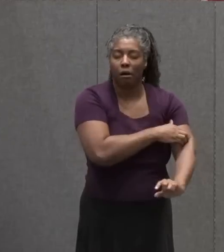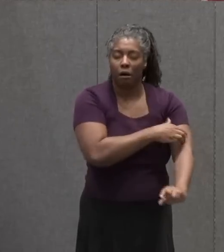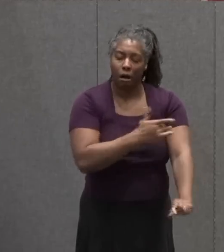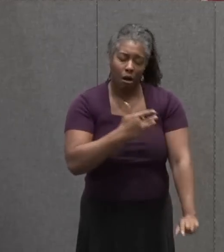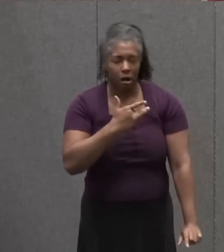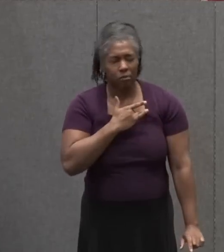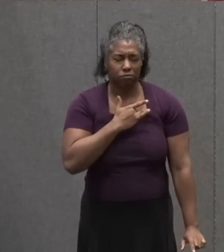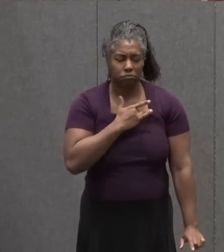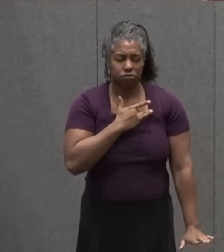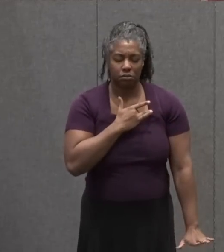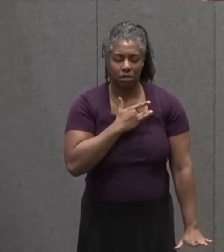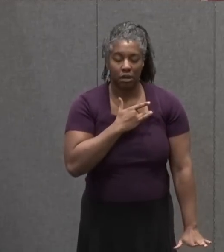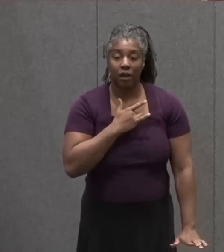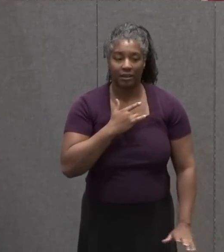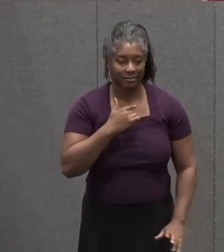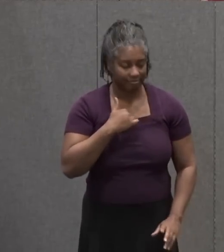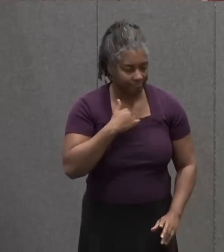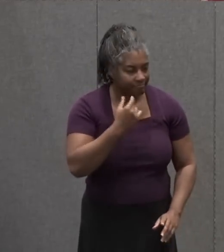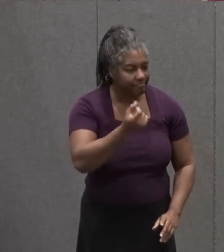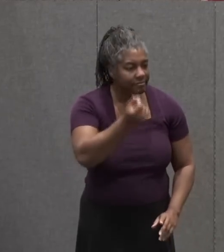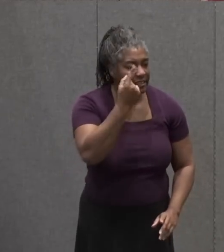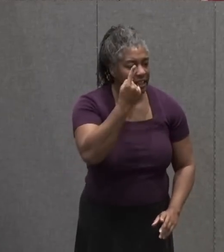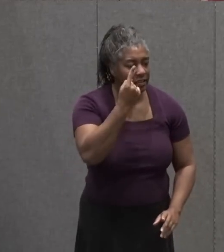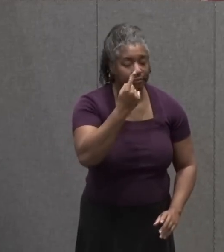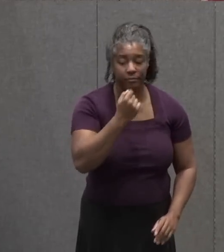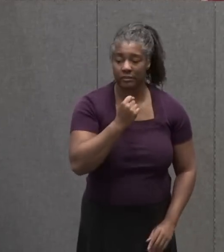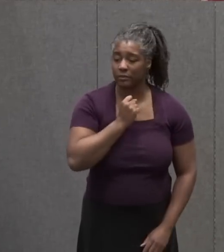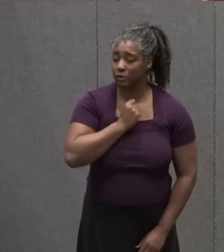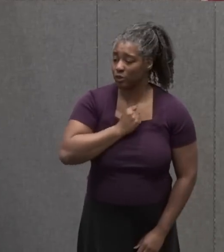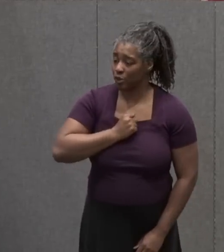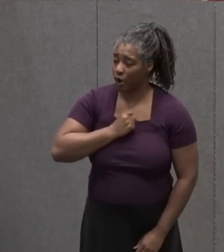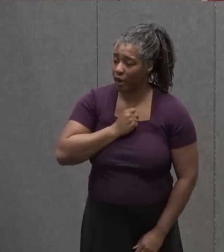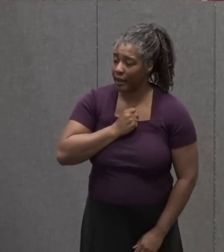I'm sorry. Thank you. You matter.